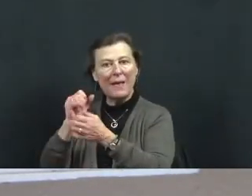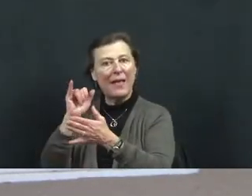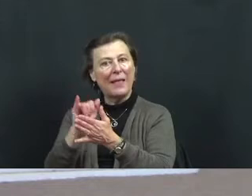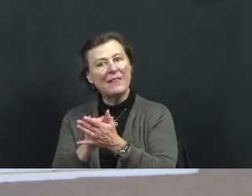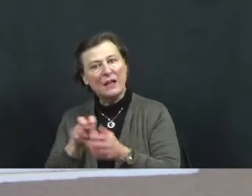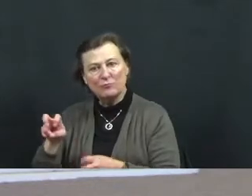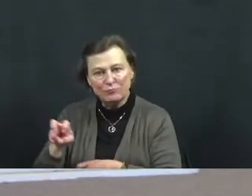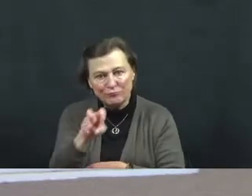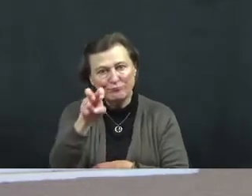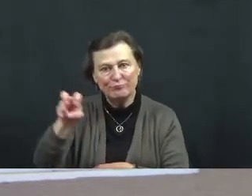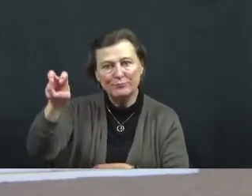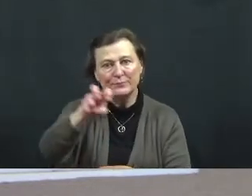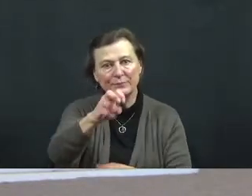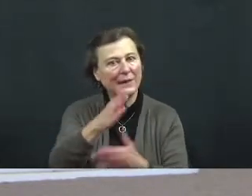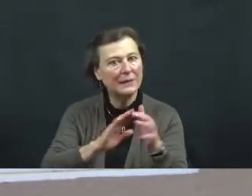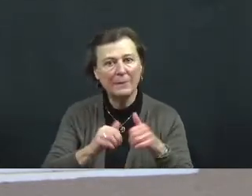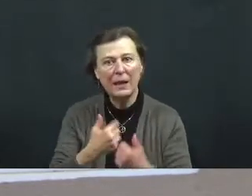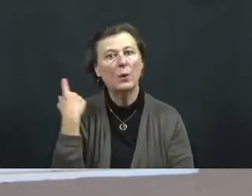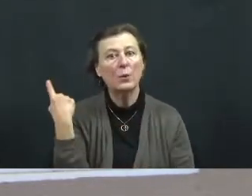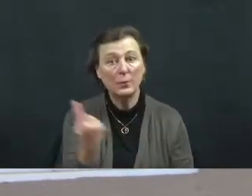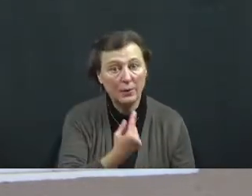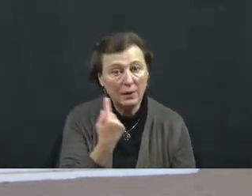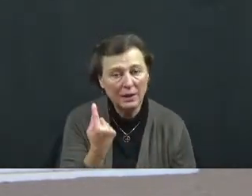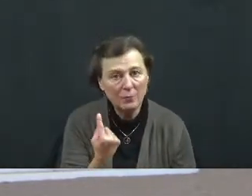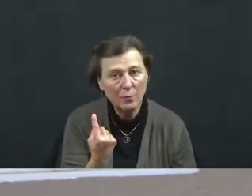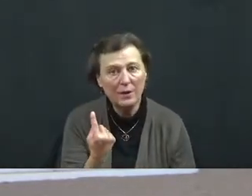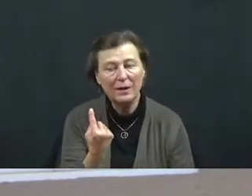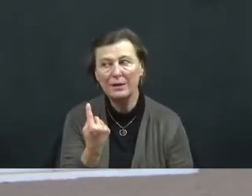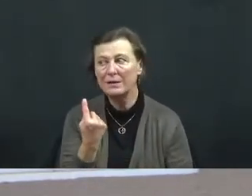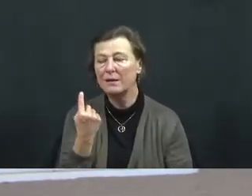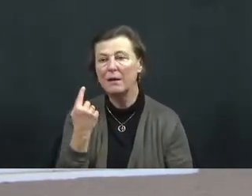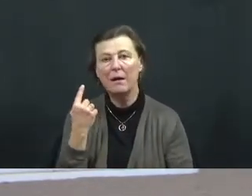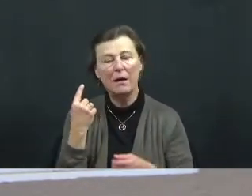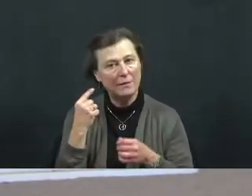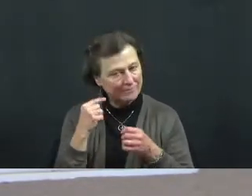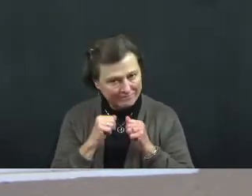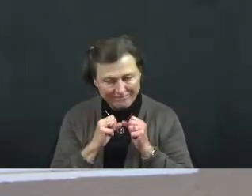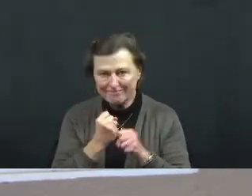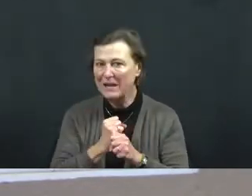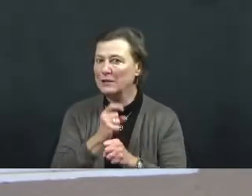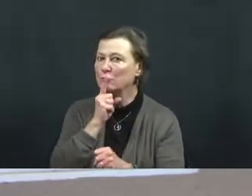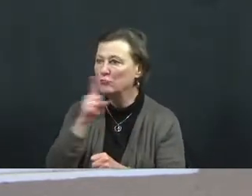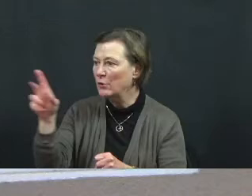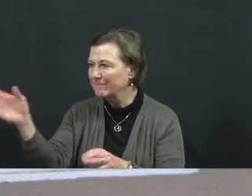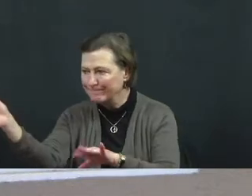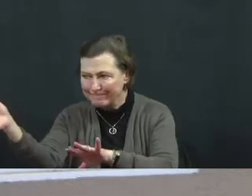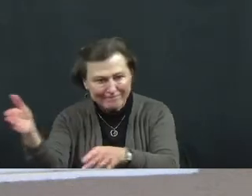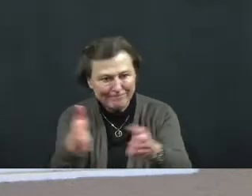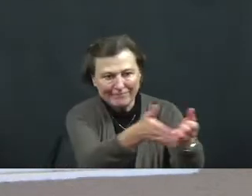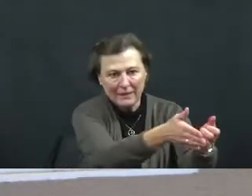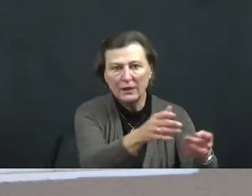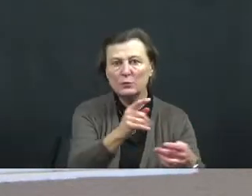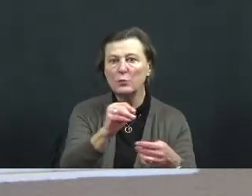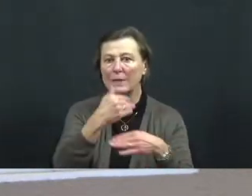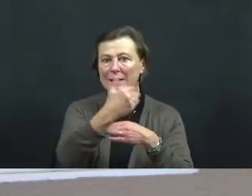And, somehow, someone always made sure that he got to the next bus; that he always had meals to eat.